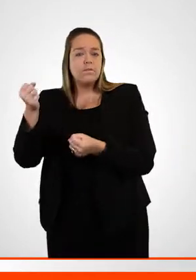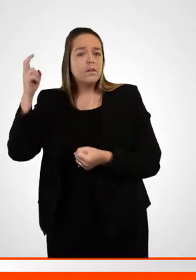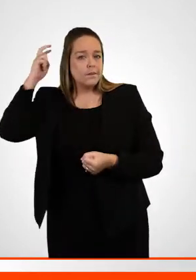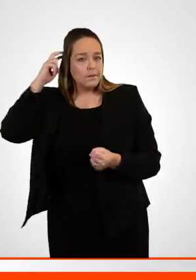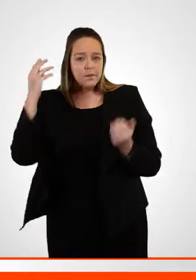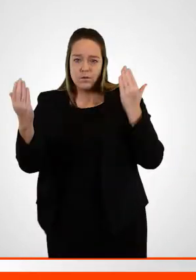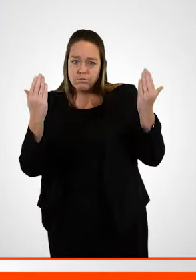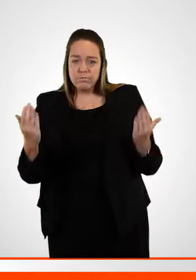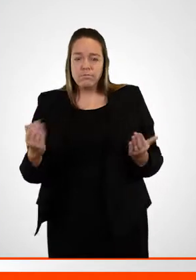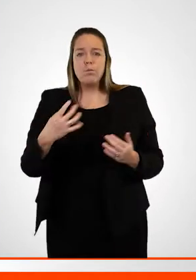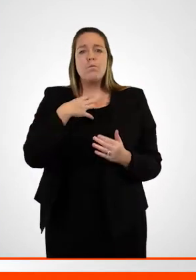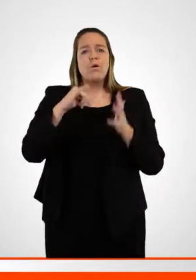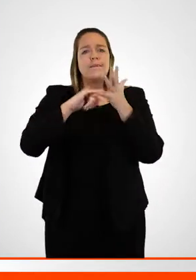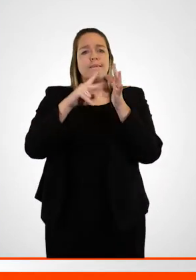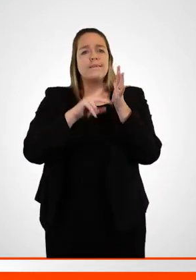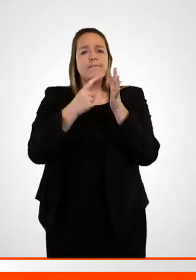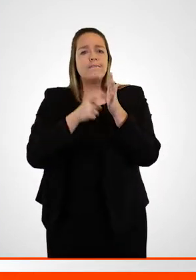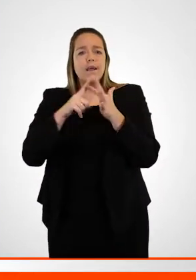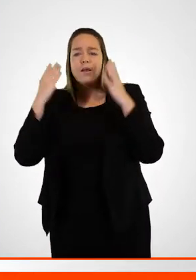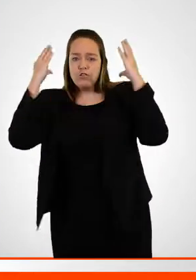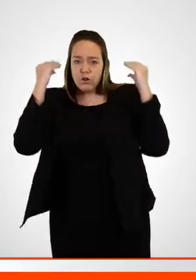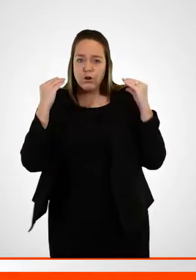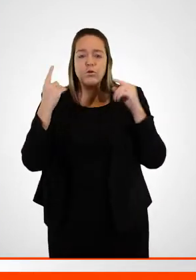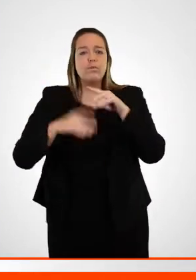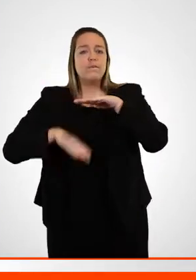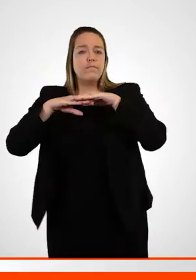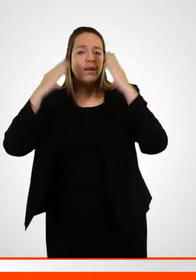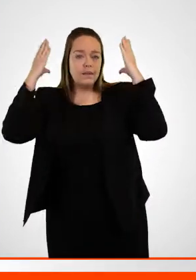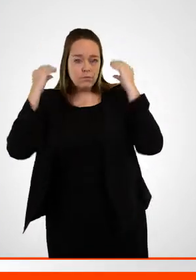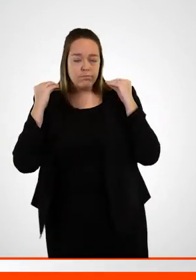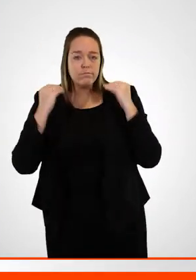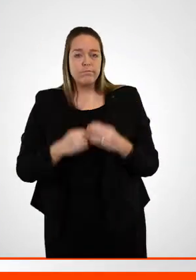So children who have more sort of severe type hearing losses and children with profound hearing losses.